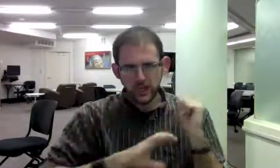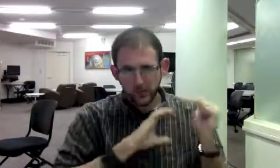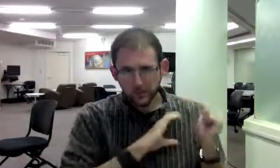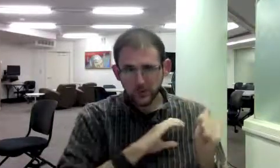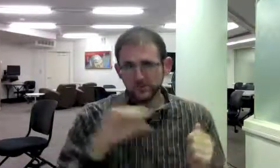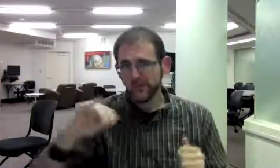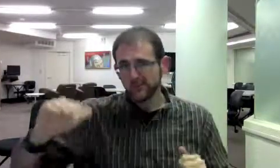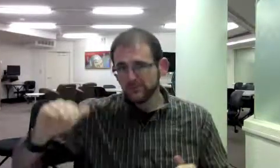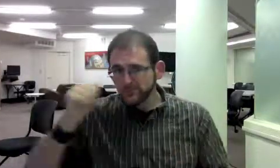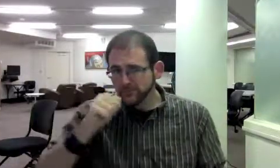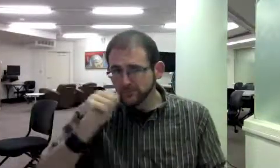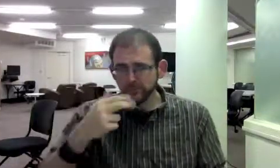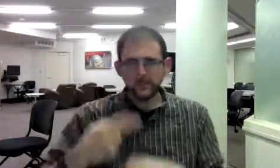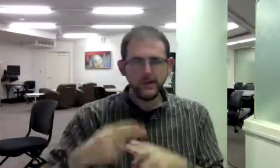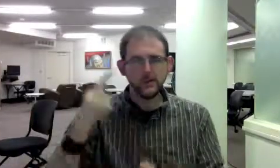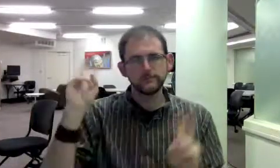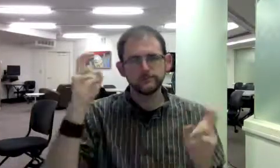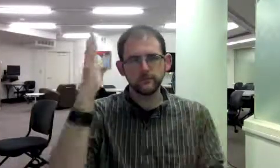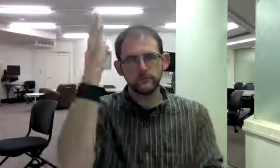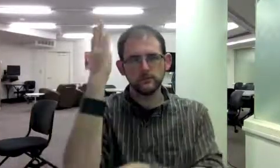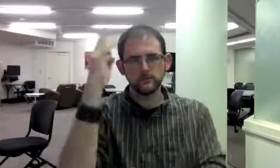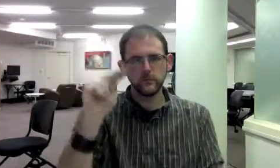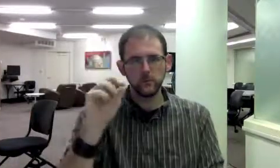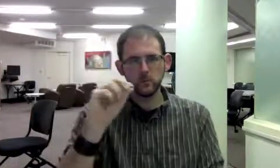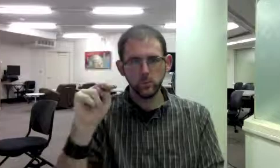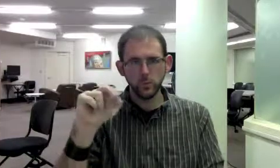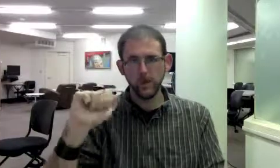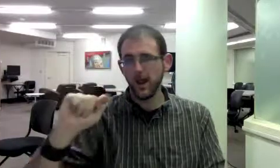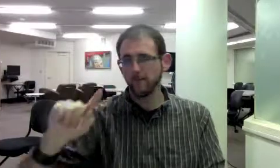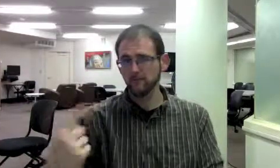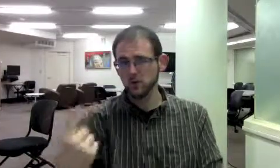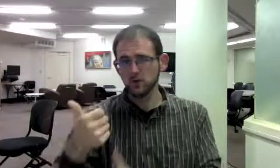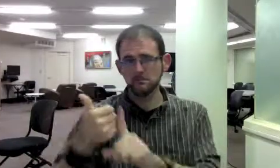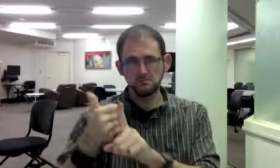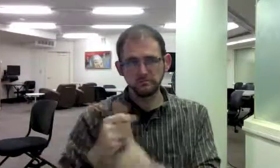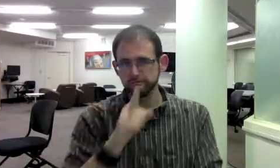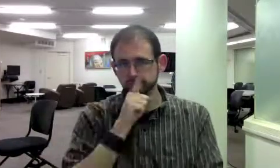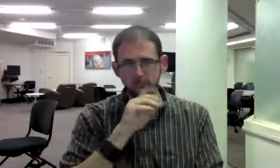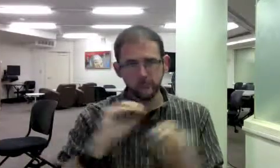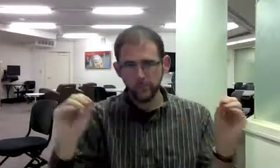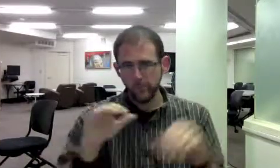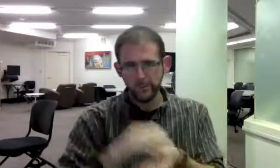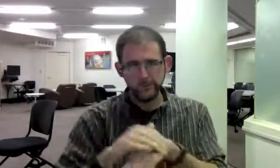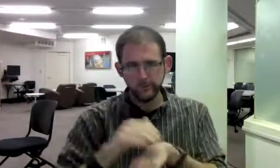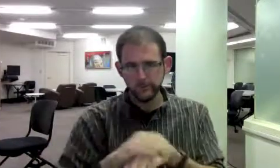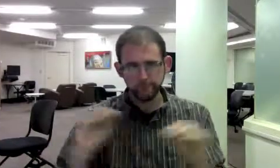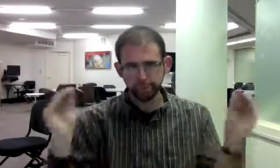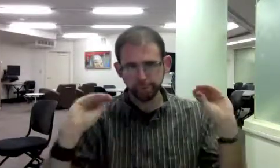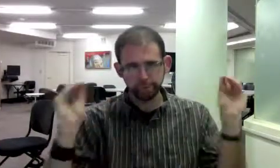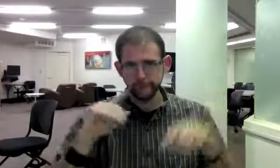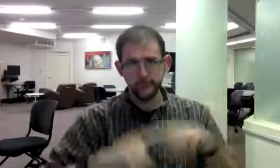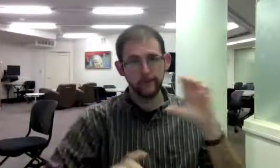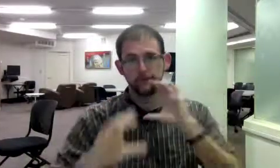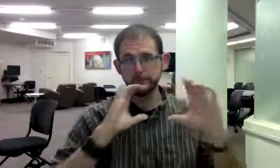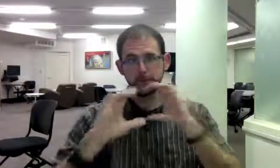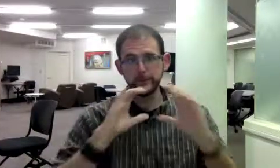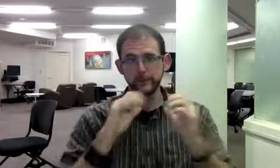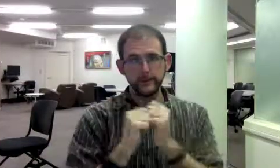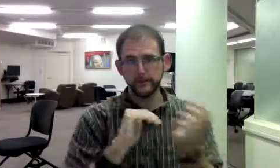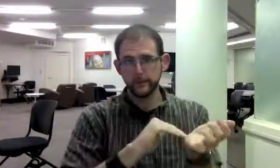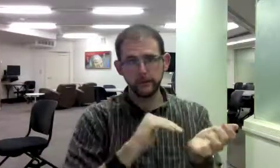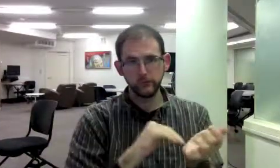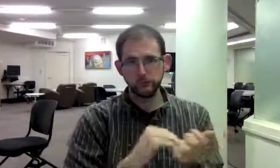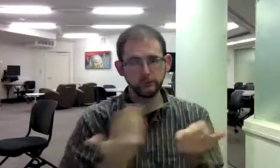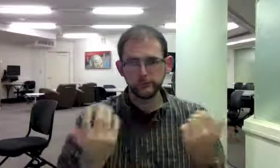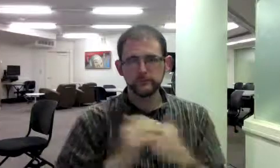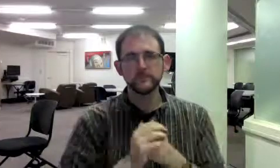Like the young girl, who's been named "Noon." At first she doesn't speak English at all, and has no way to communicate with the doctor.